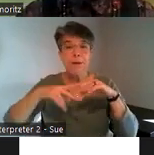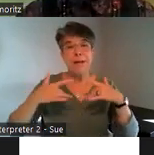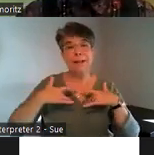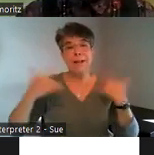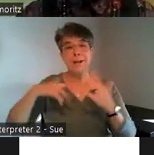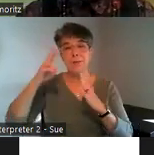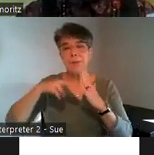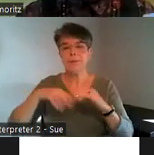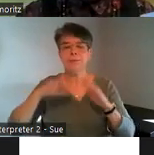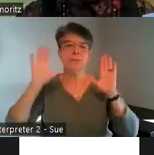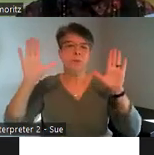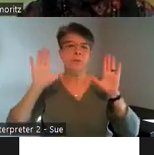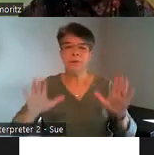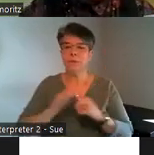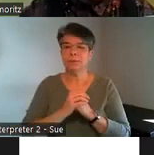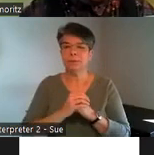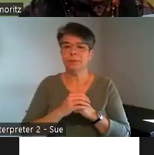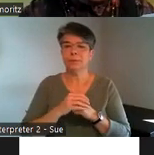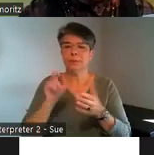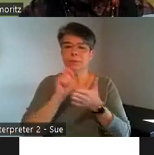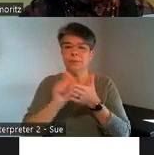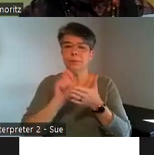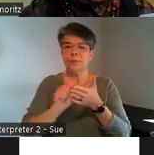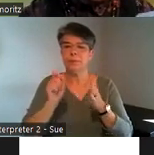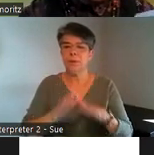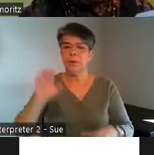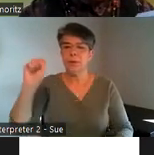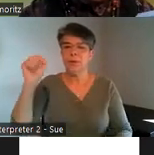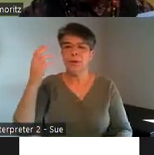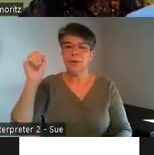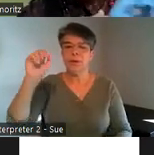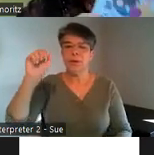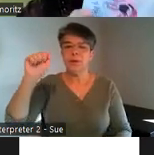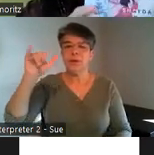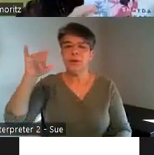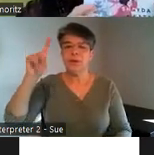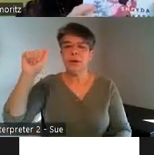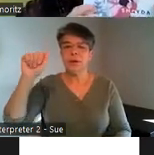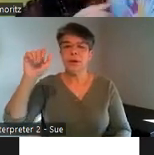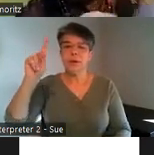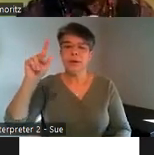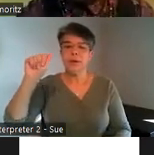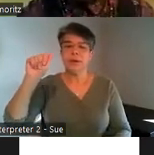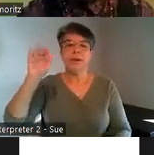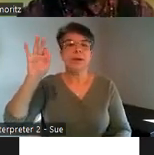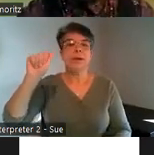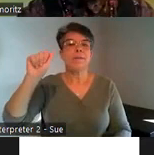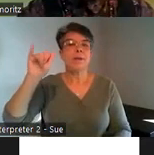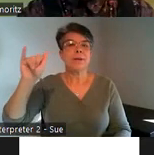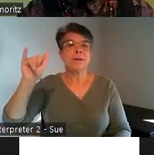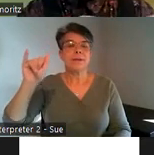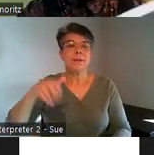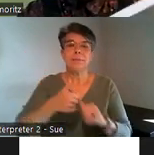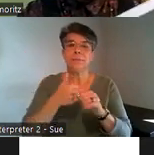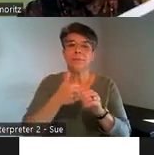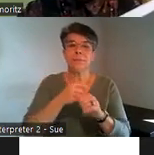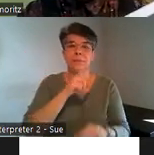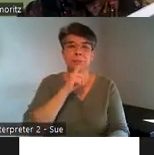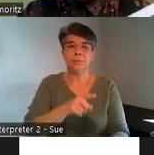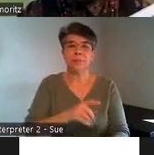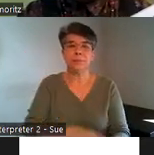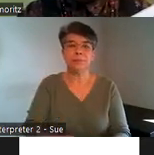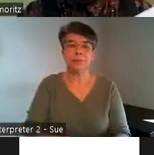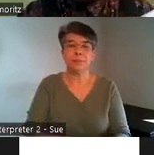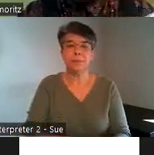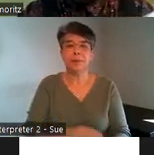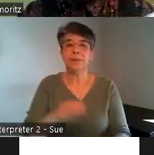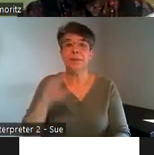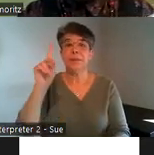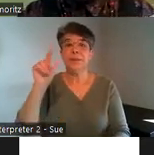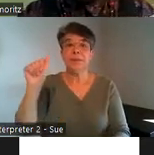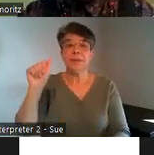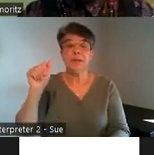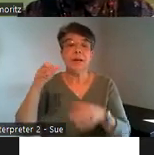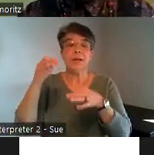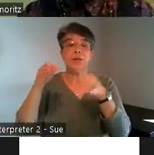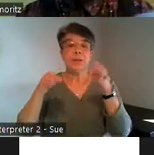it's um so Chip by um Shada cfia CFE um it is the disability Justice and art activism of sins